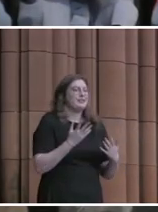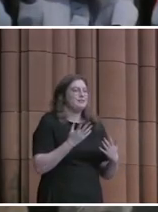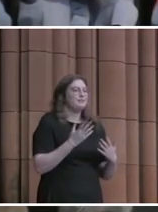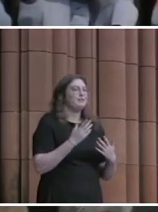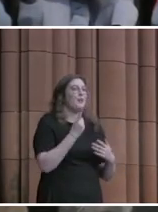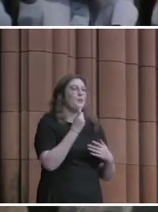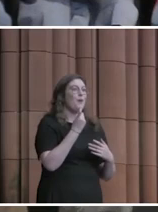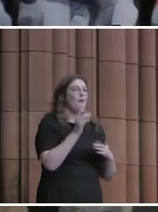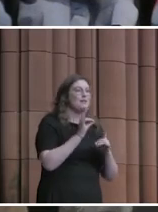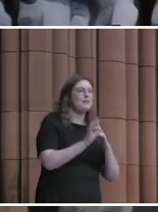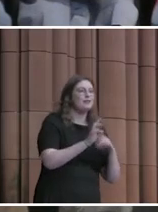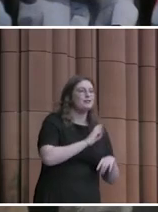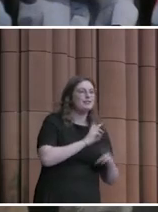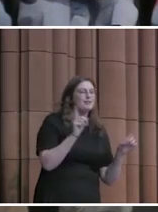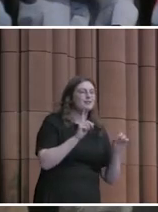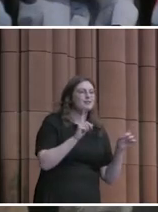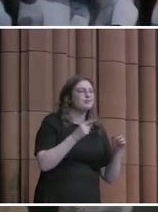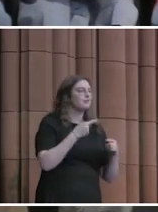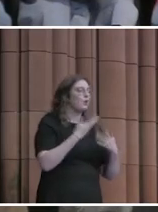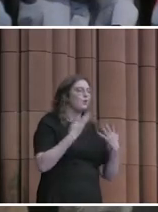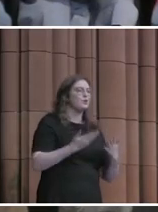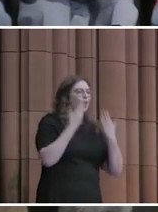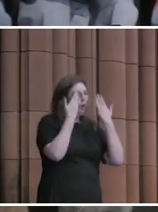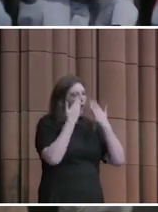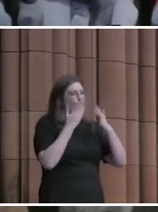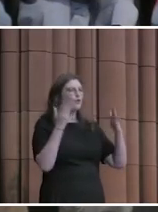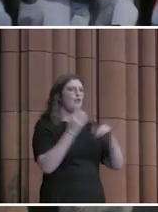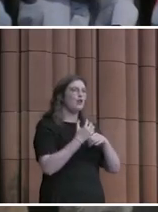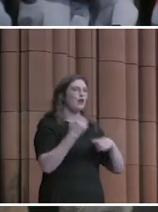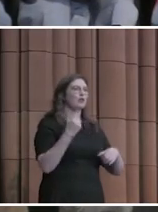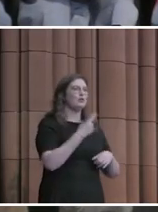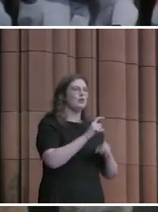because today we have an honorary graduand, Dr. John Scaly.